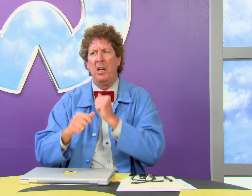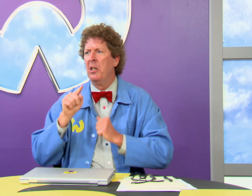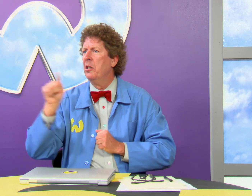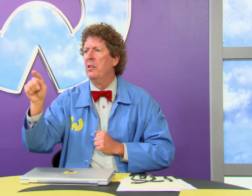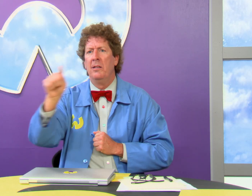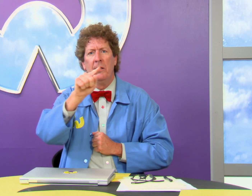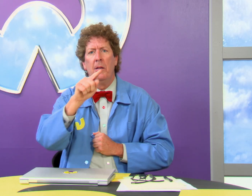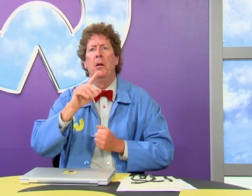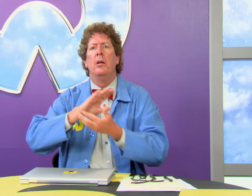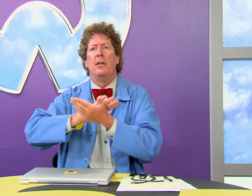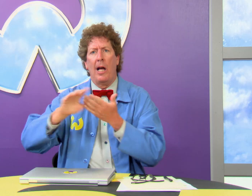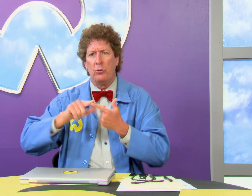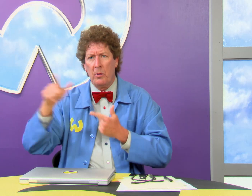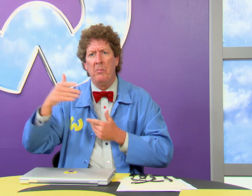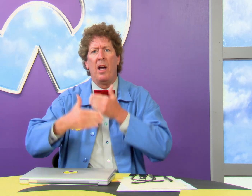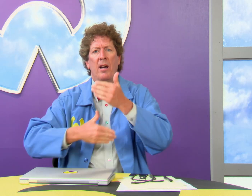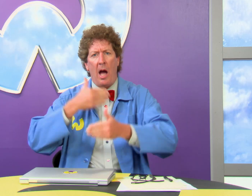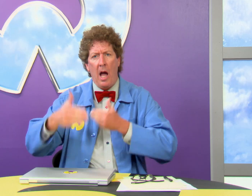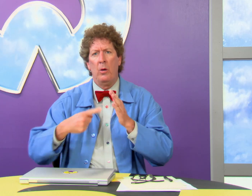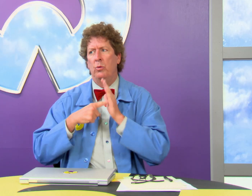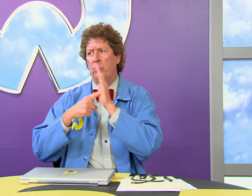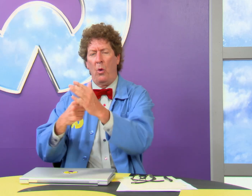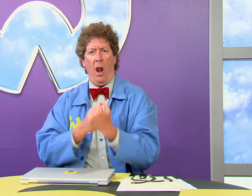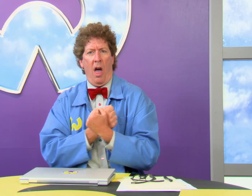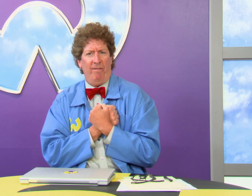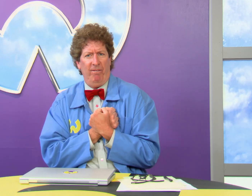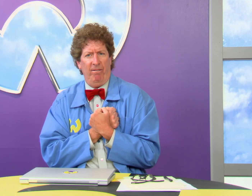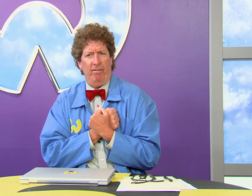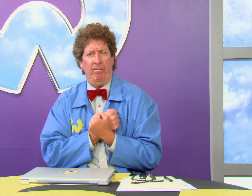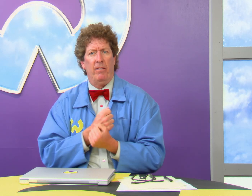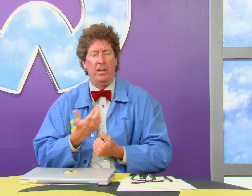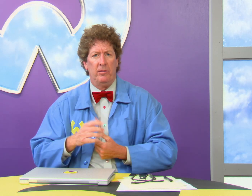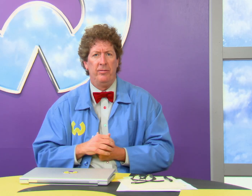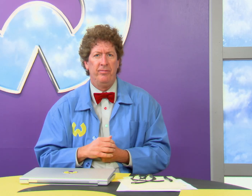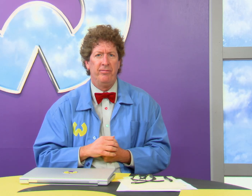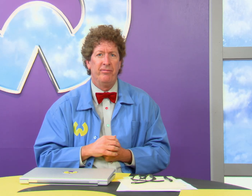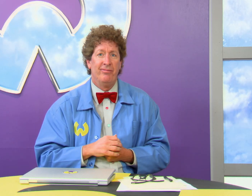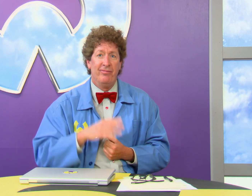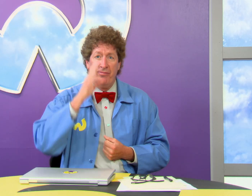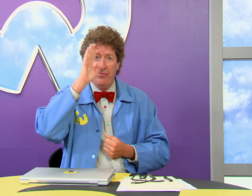NOT MEAN TO THEM, NICE. SHOW THEM KINDNESS, AND SHOW THEM LOVE.